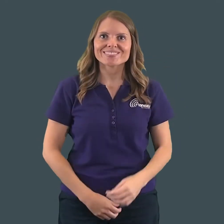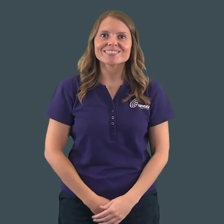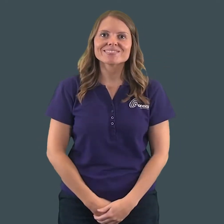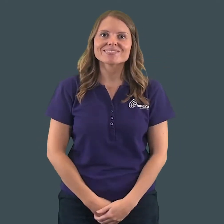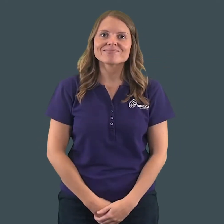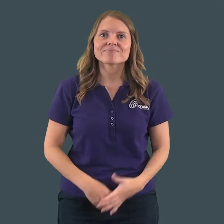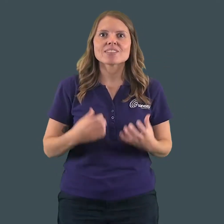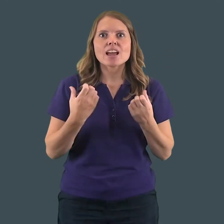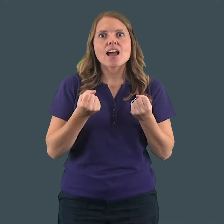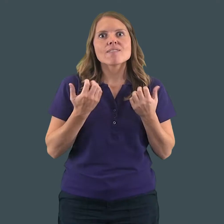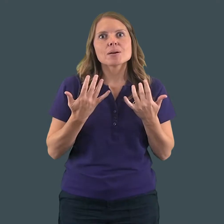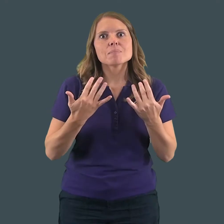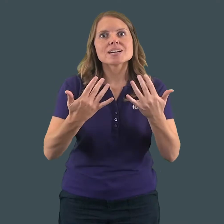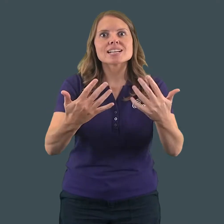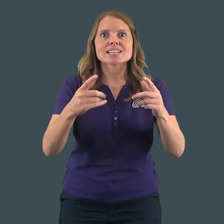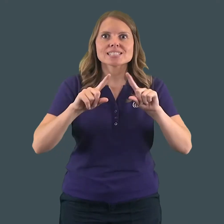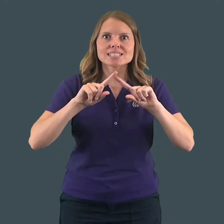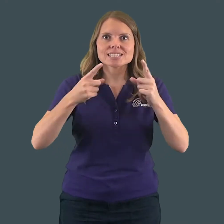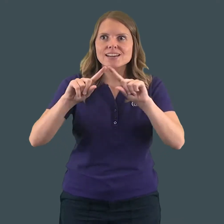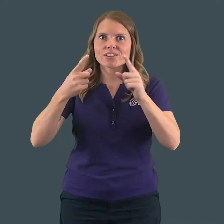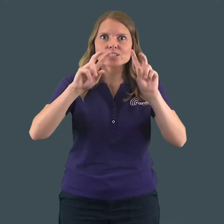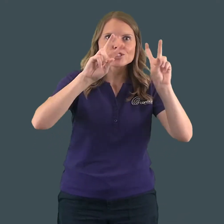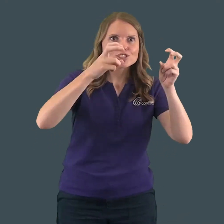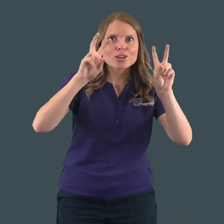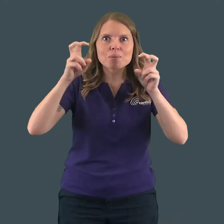There are many different topics